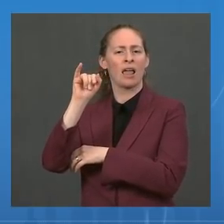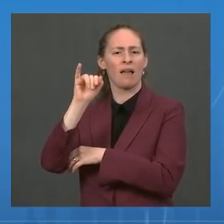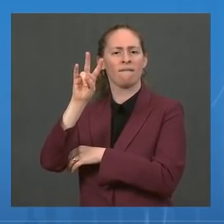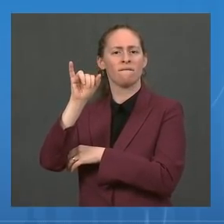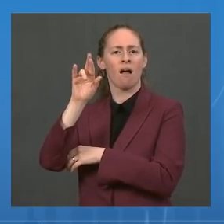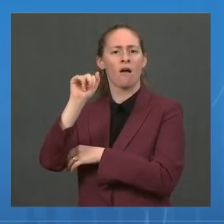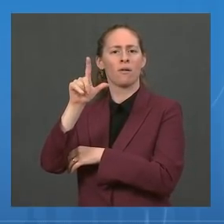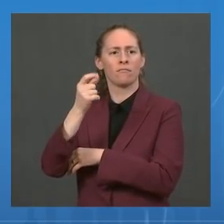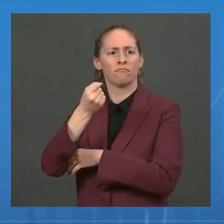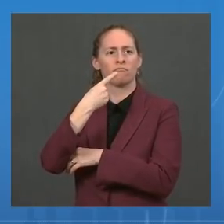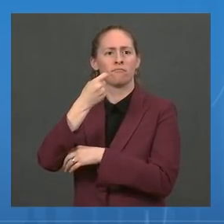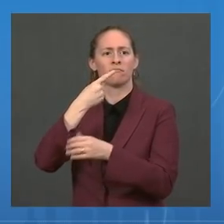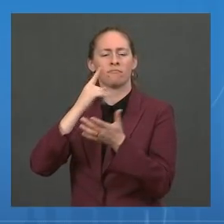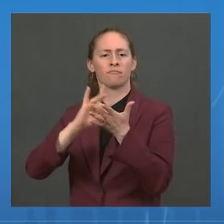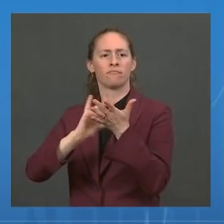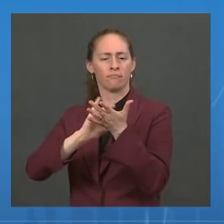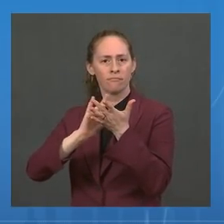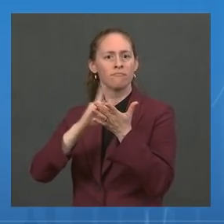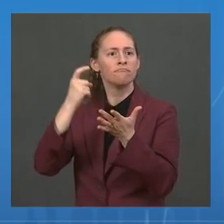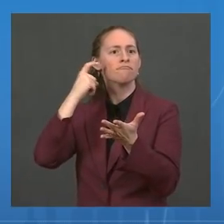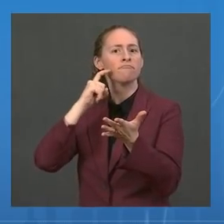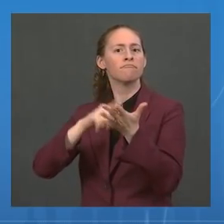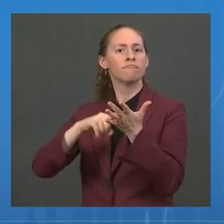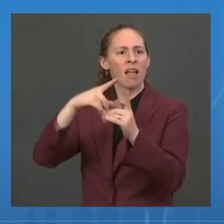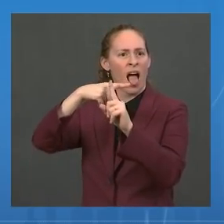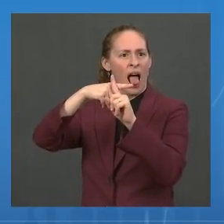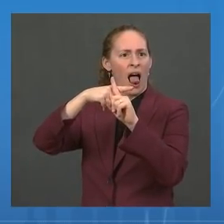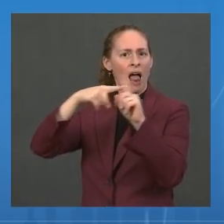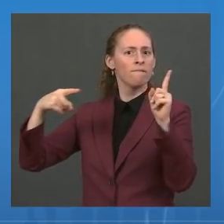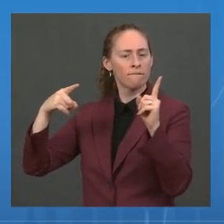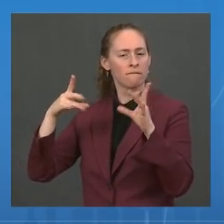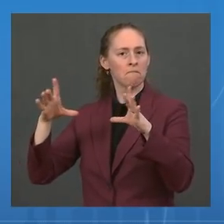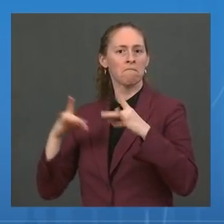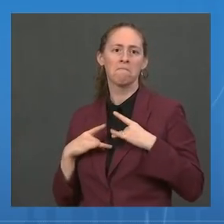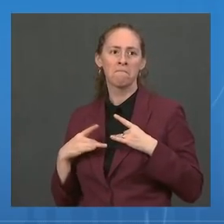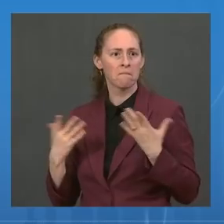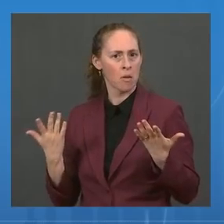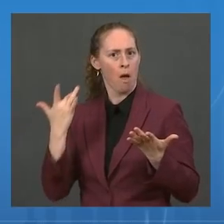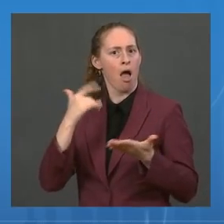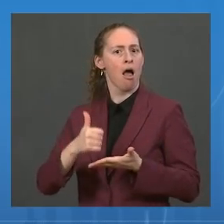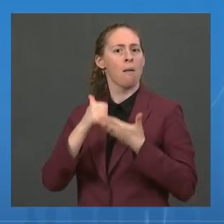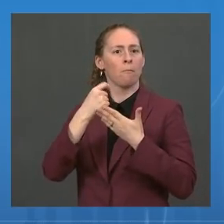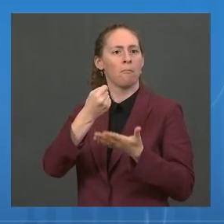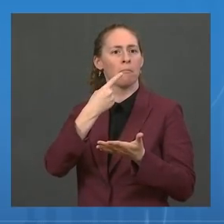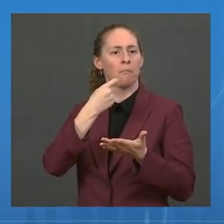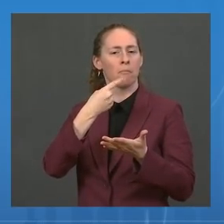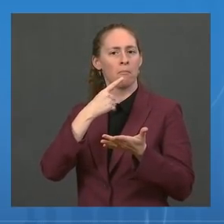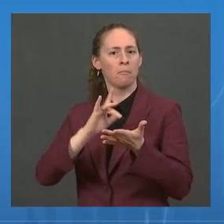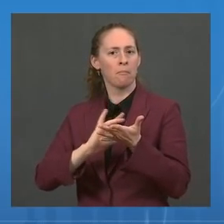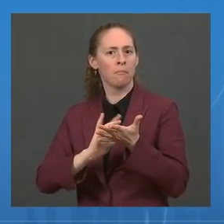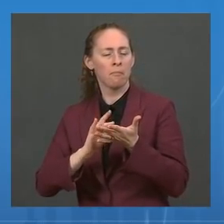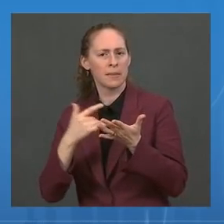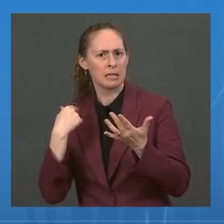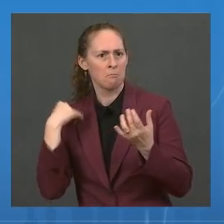I know that this will have to go through the FDA process, but do you guys have an estimated timeline for when you hope this will be approved?